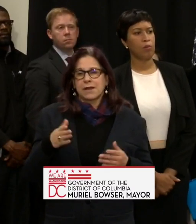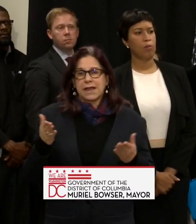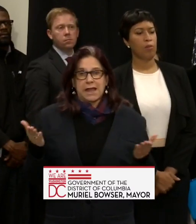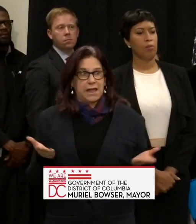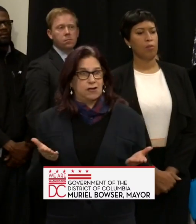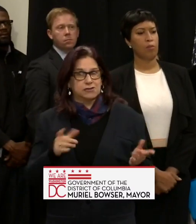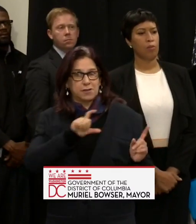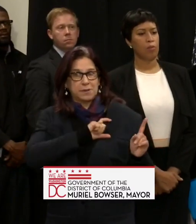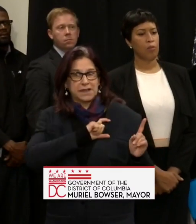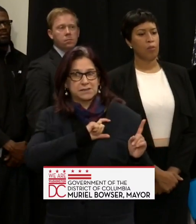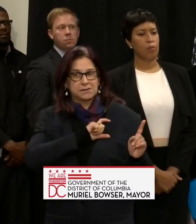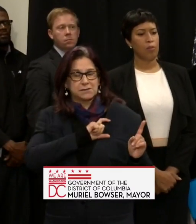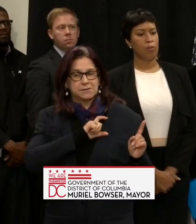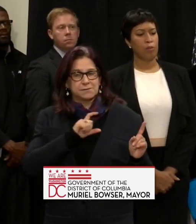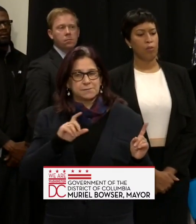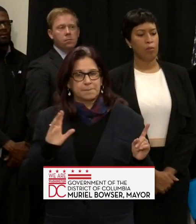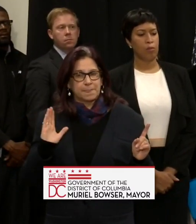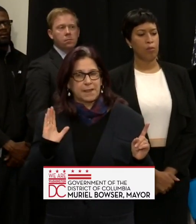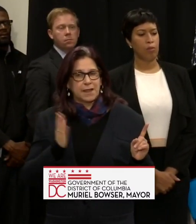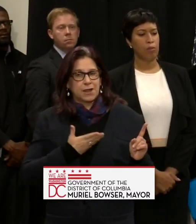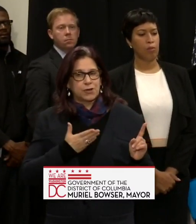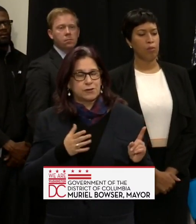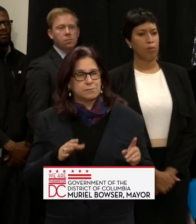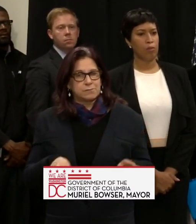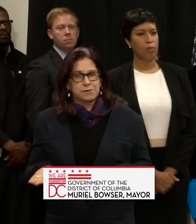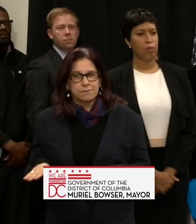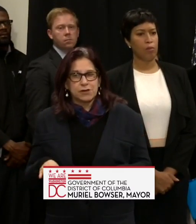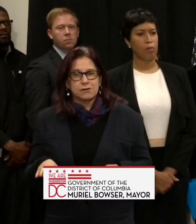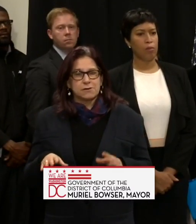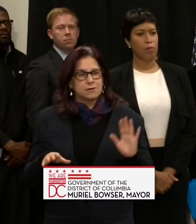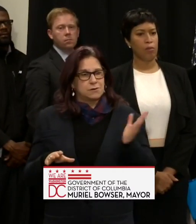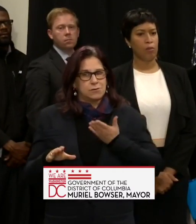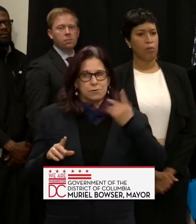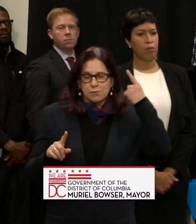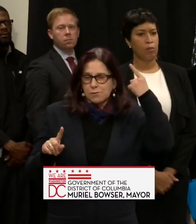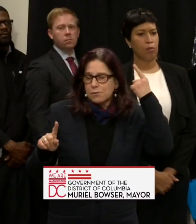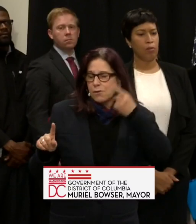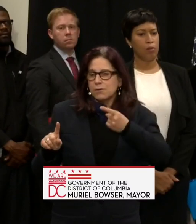AND OUR FEDERAL PARTNERS IS TO FACILITATE DEMONSTRATIONS, THE